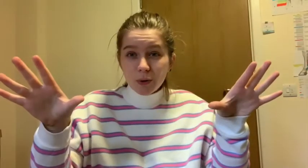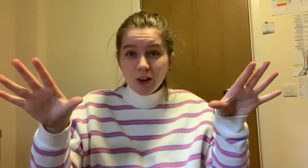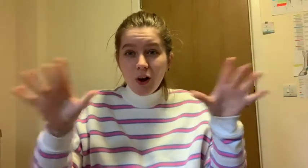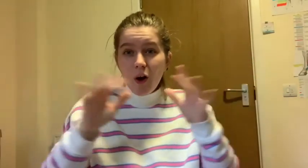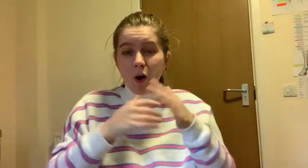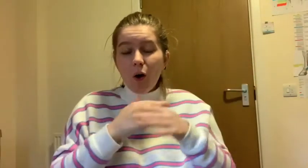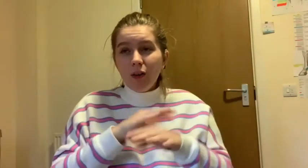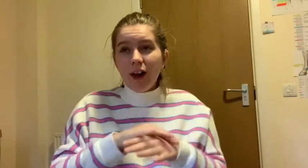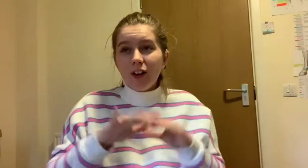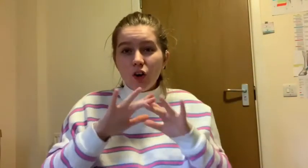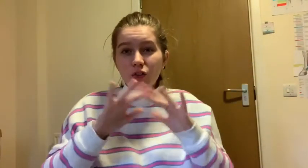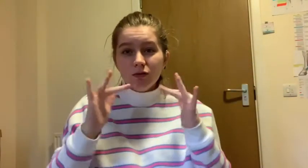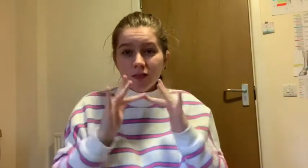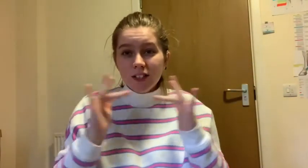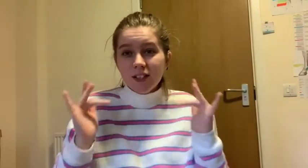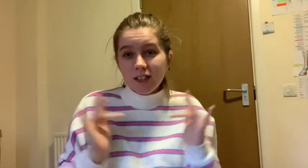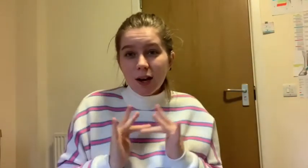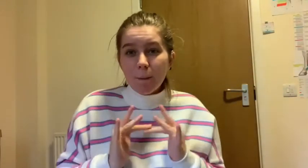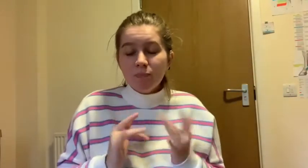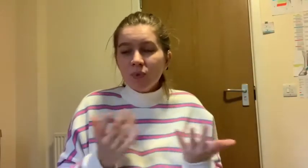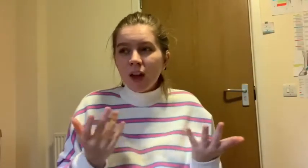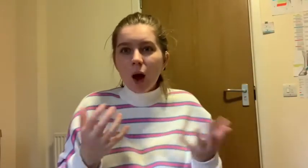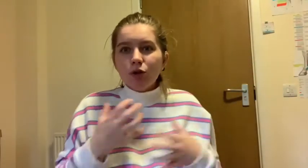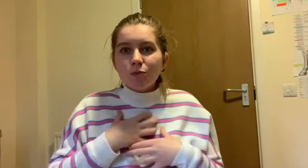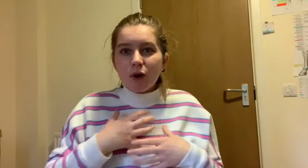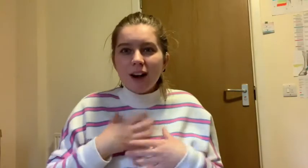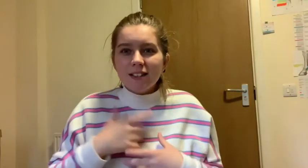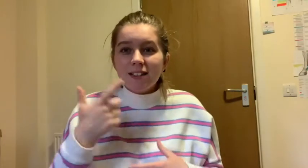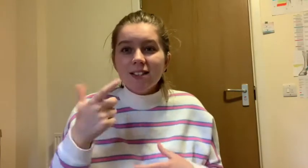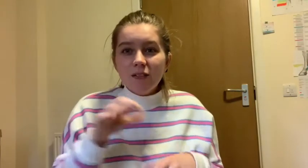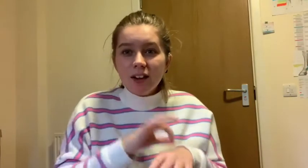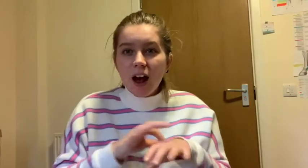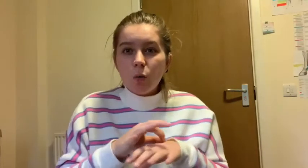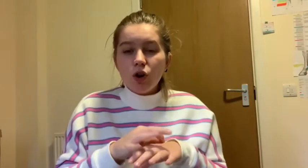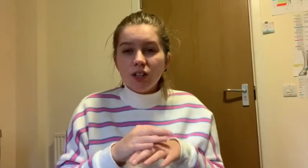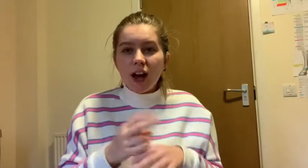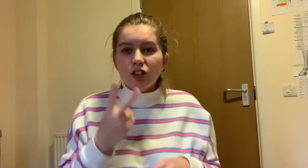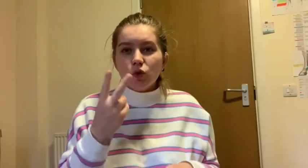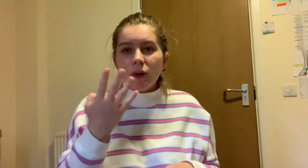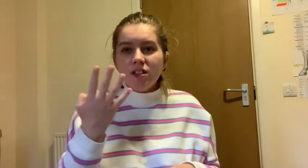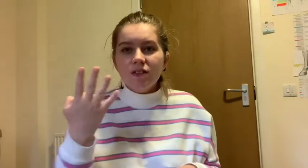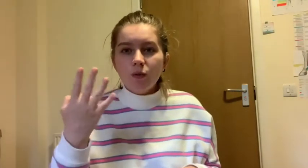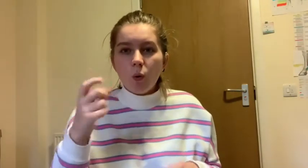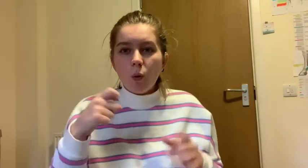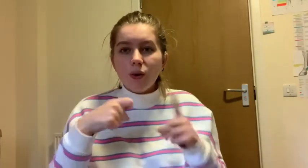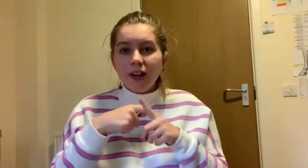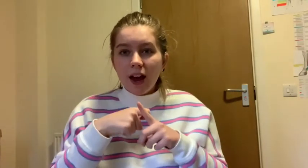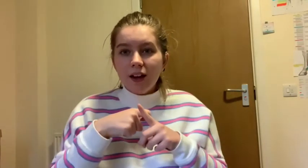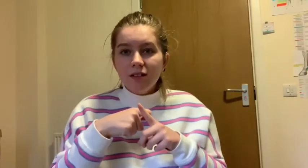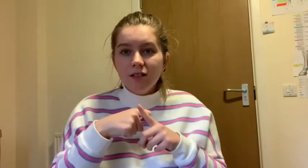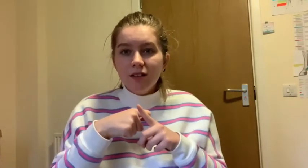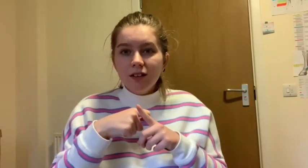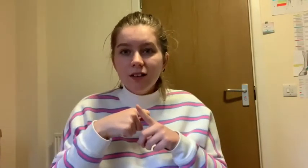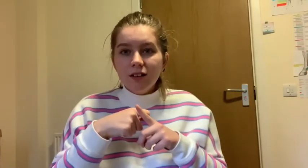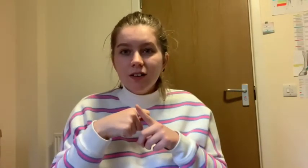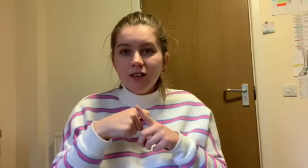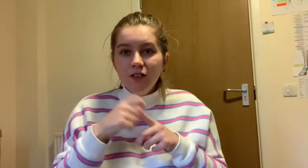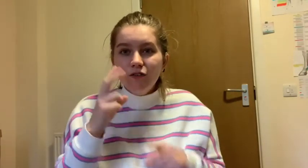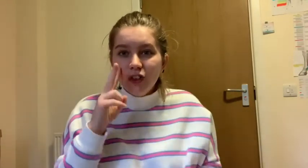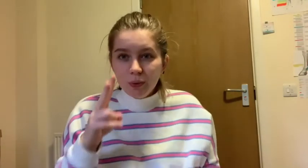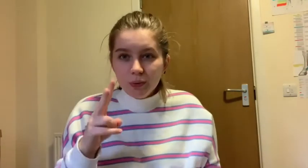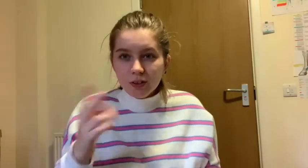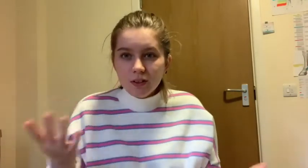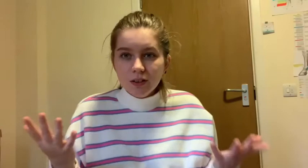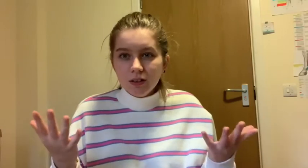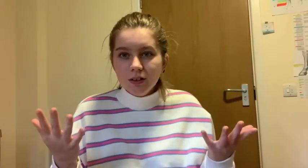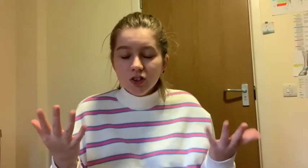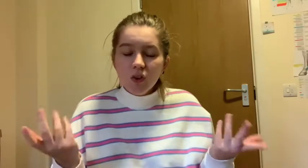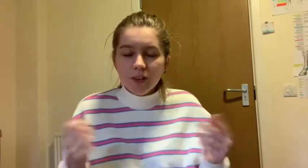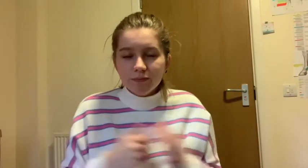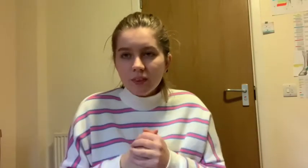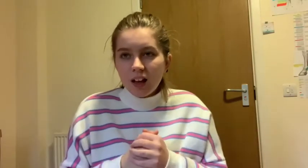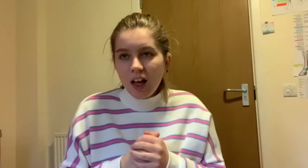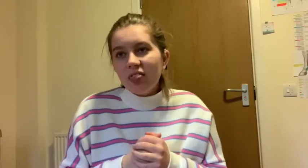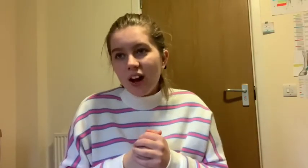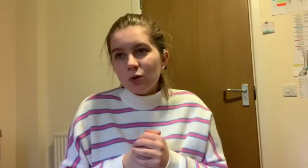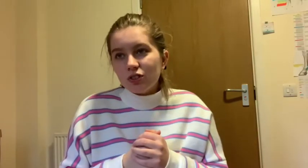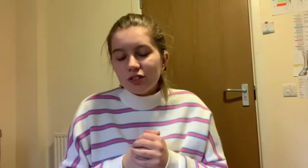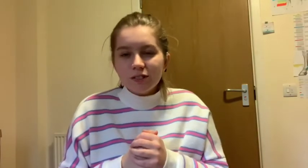I was surprised. In 7 hours it had 24k... views... sorry thousand.